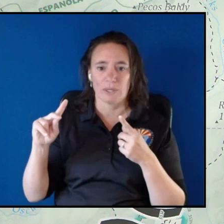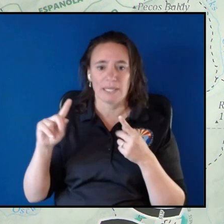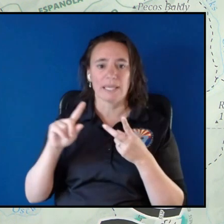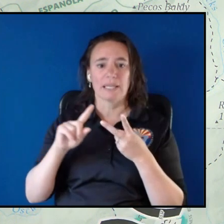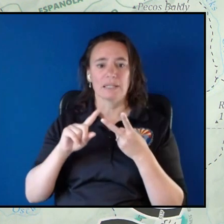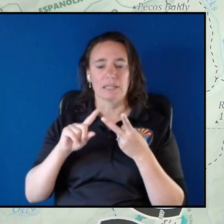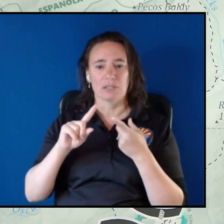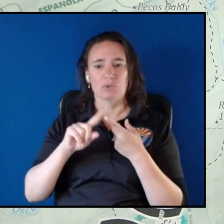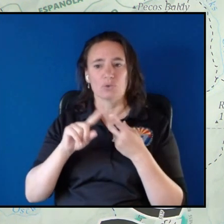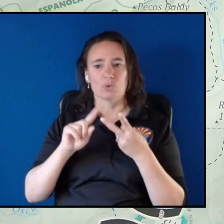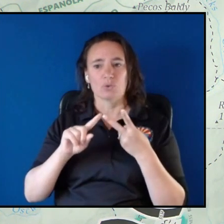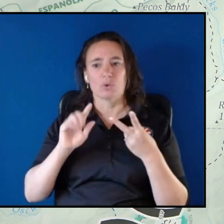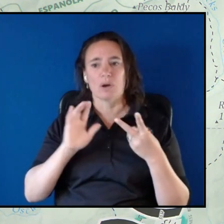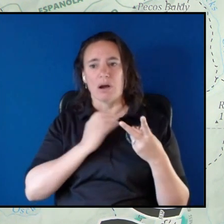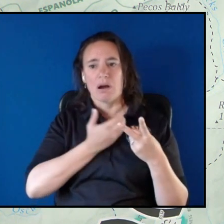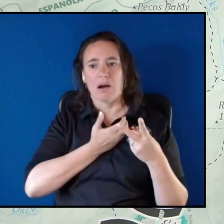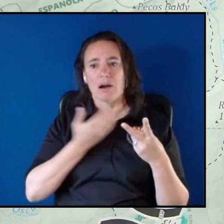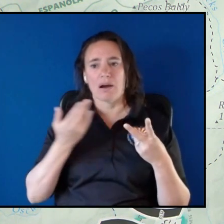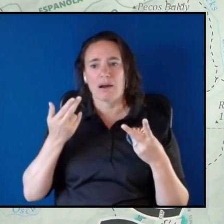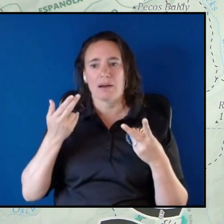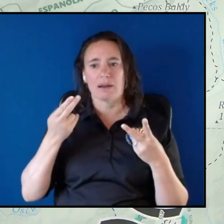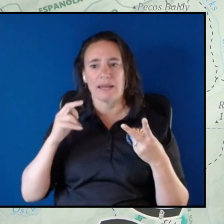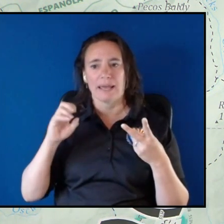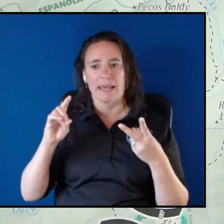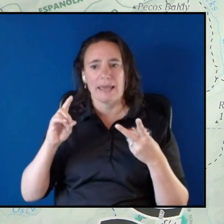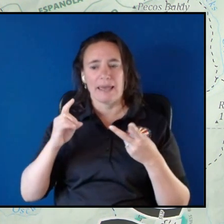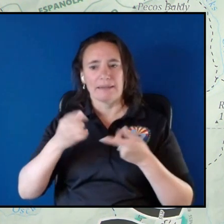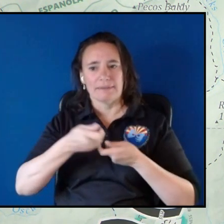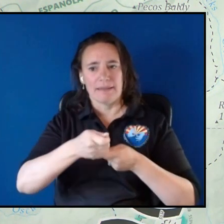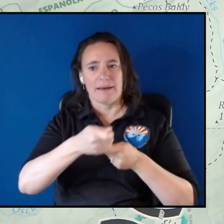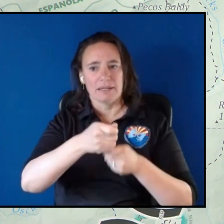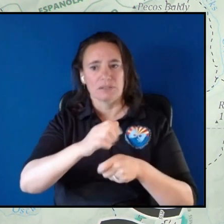the Hamilton Mesa area. So, when we can fly, we're able to